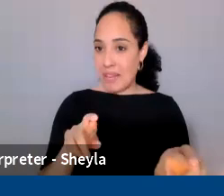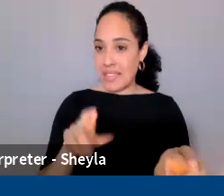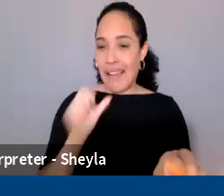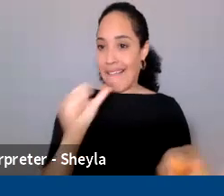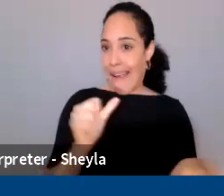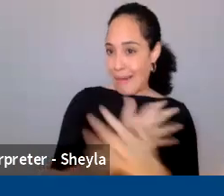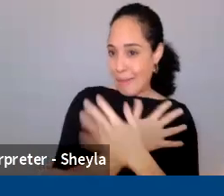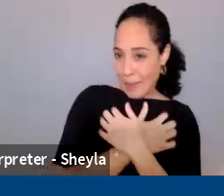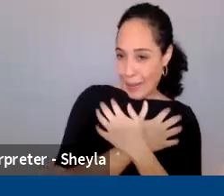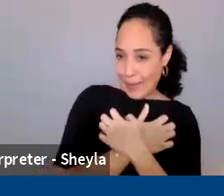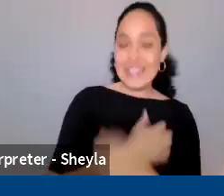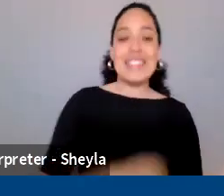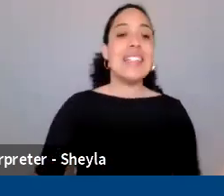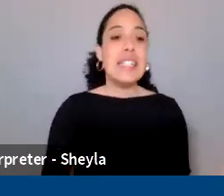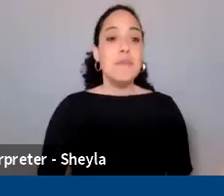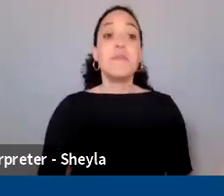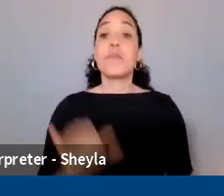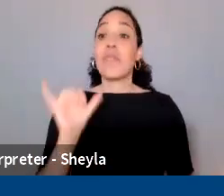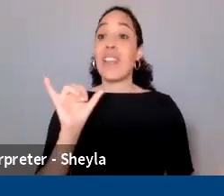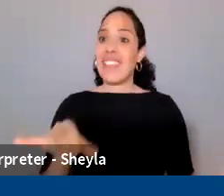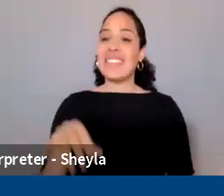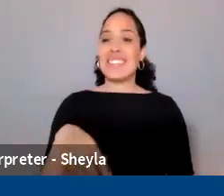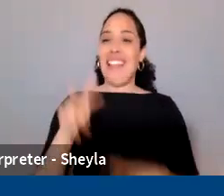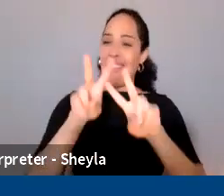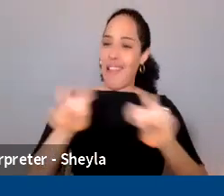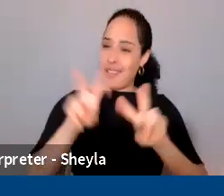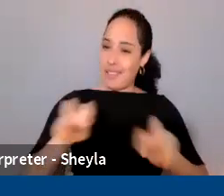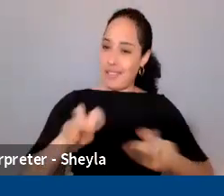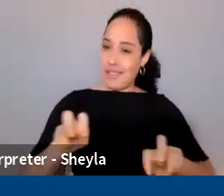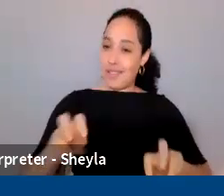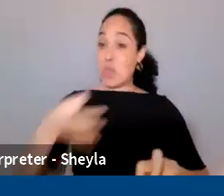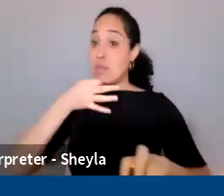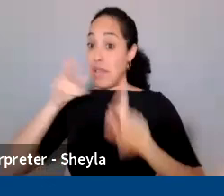specialists take and this is how we come up with that burn severity map that I mentioned before